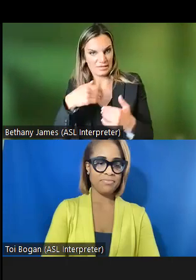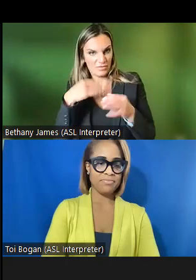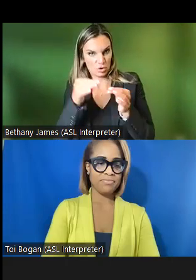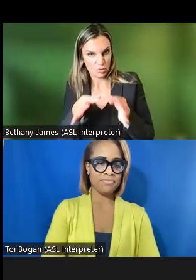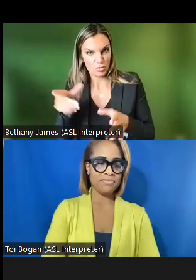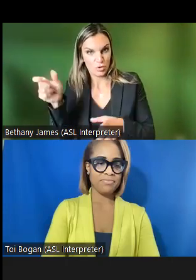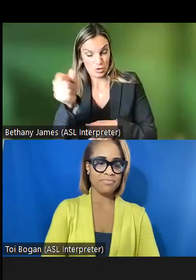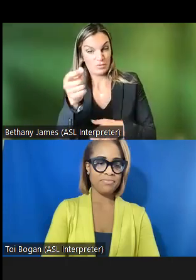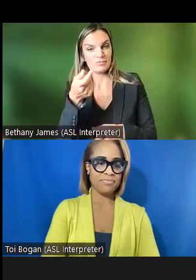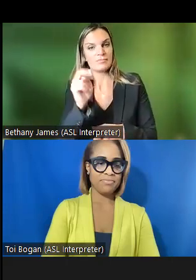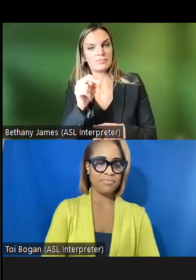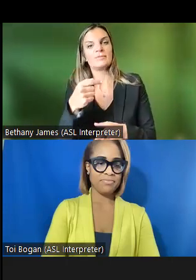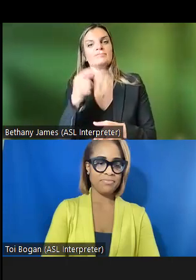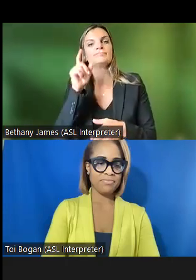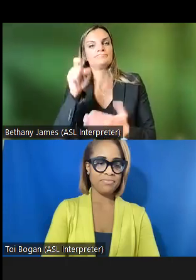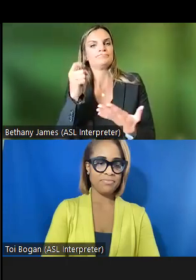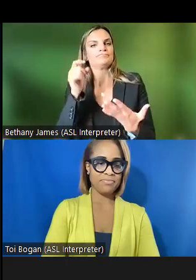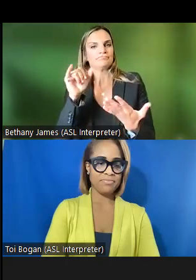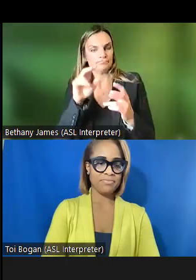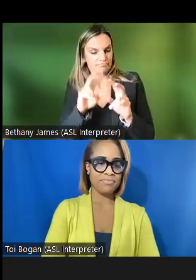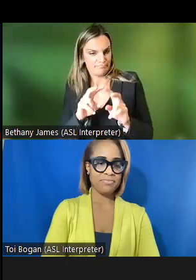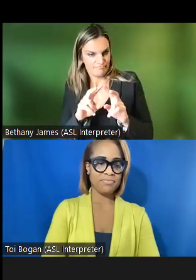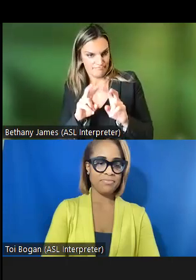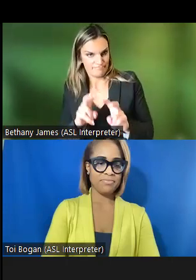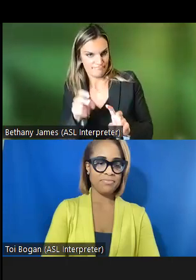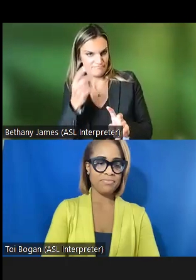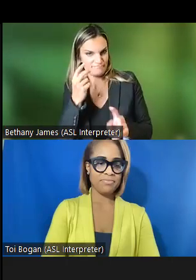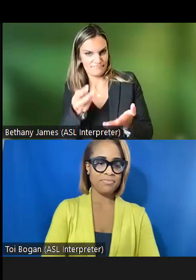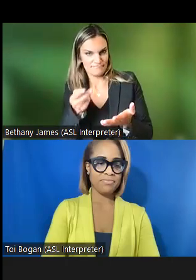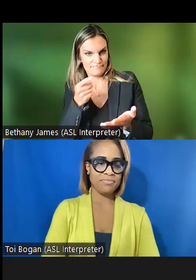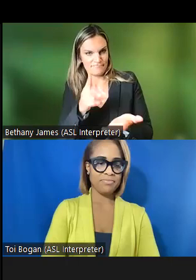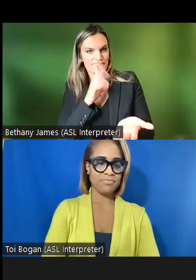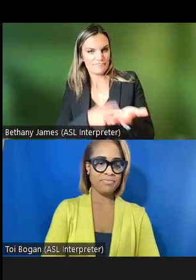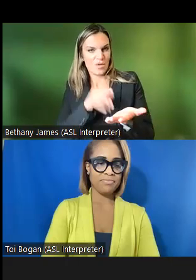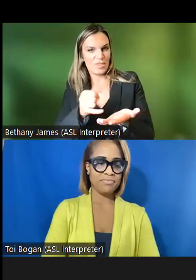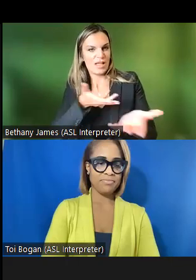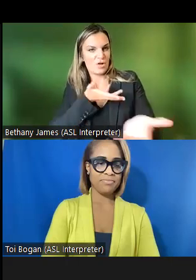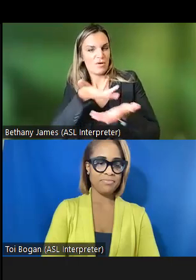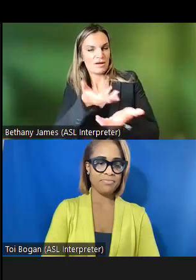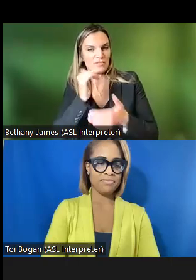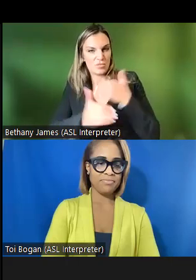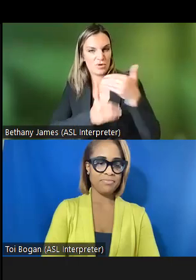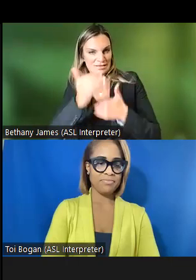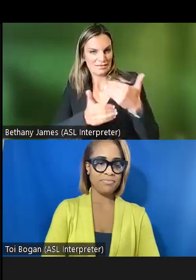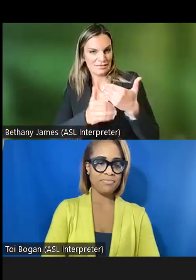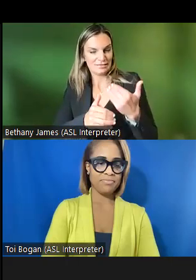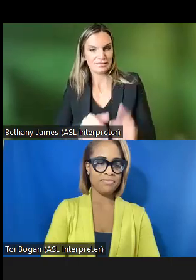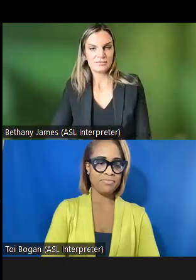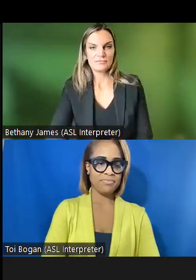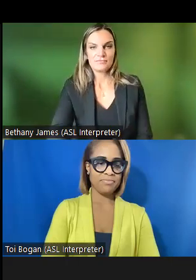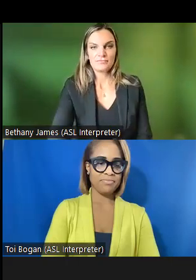know, go back to some of those slides that talk about the interactive process, which I'll do really quickly.